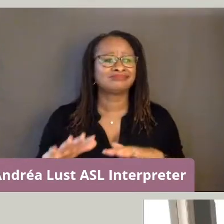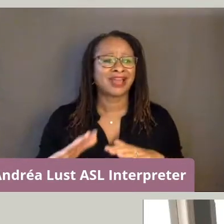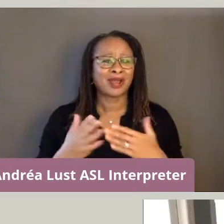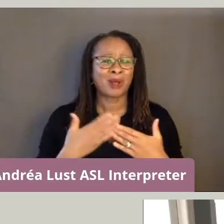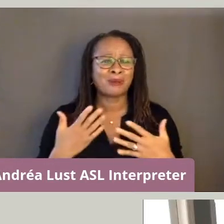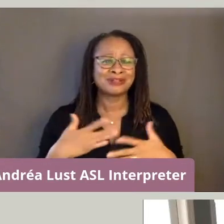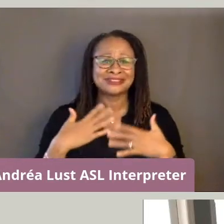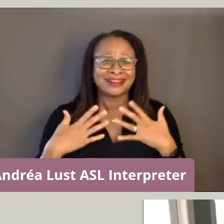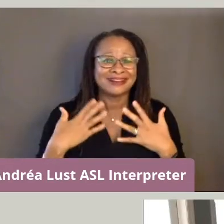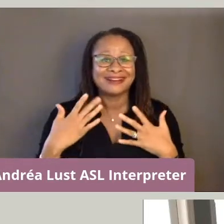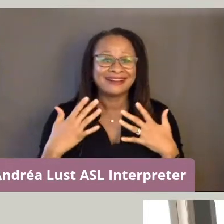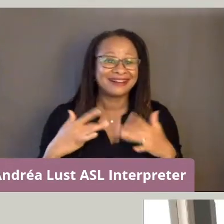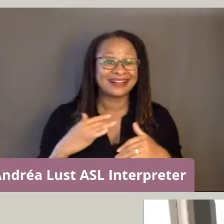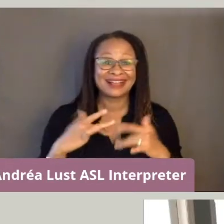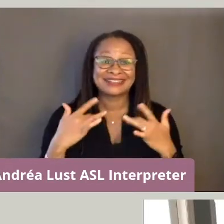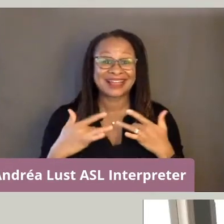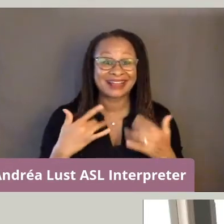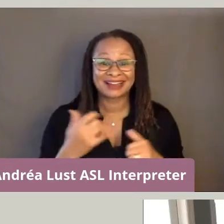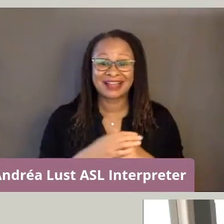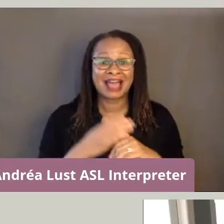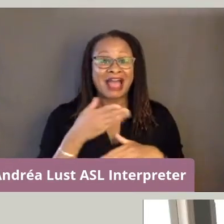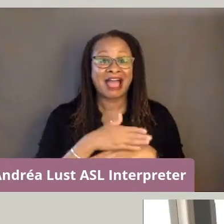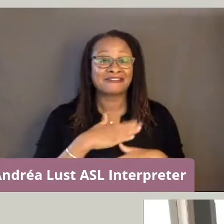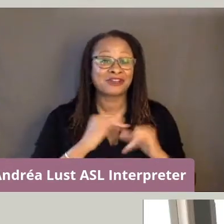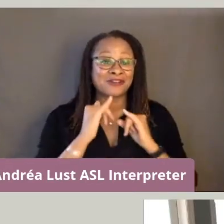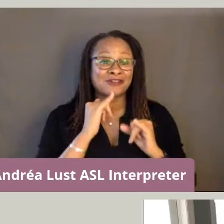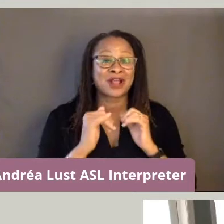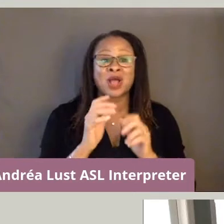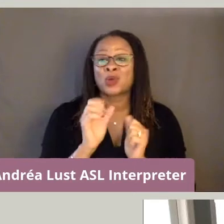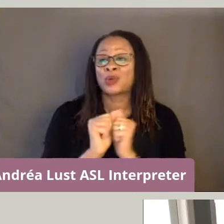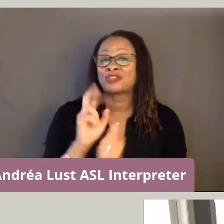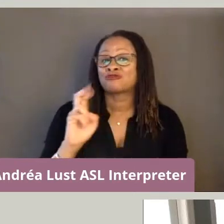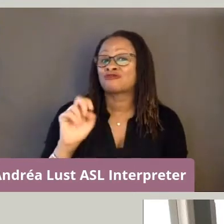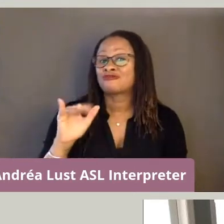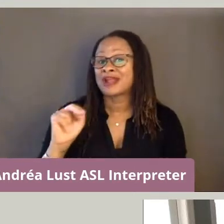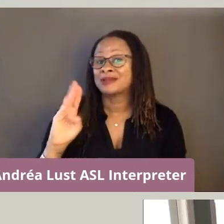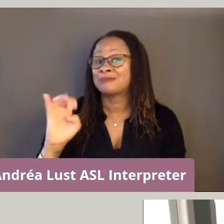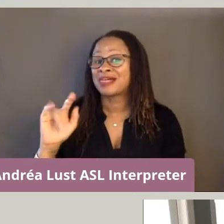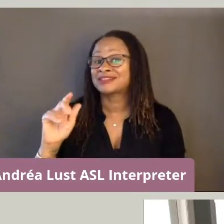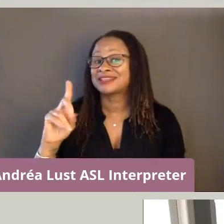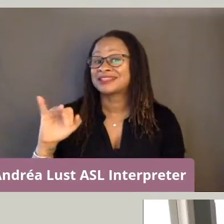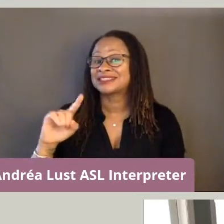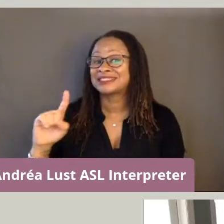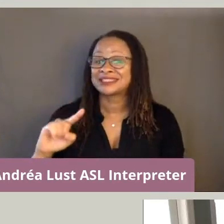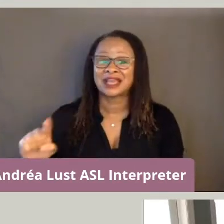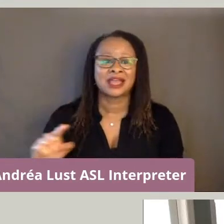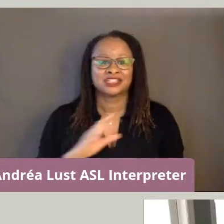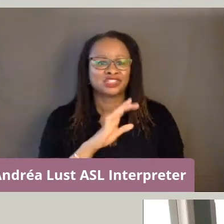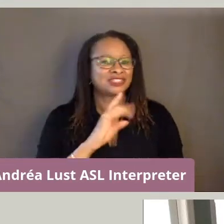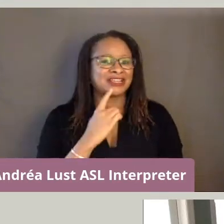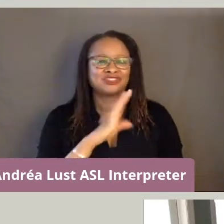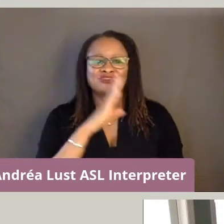And no, okay, after my interview with Rain Valdez, she said she had never had that experience before